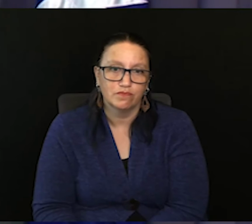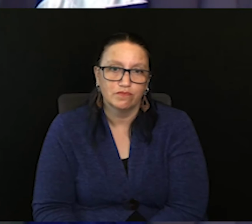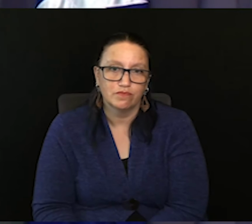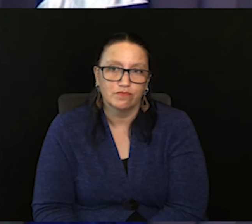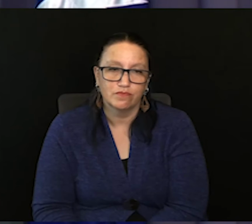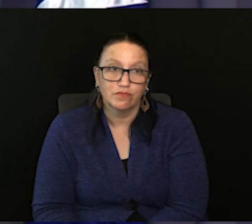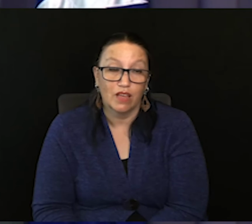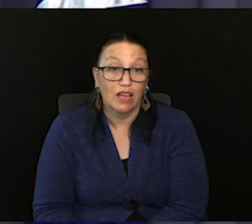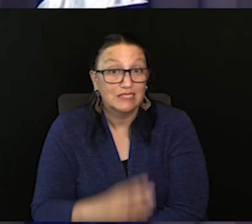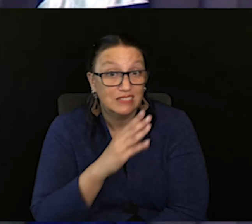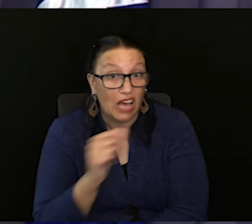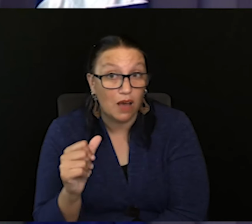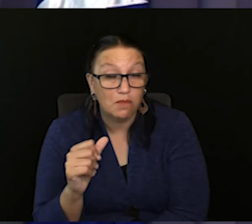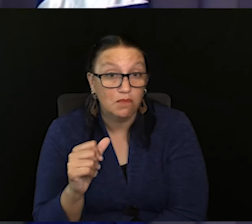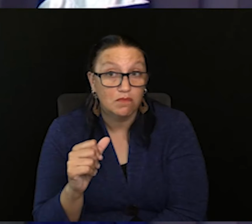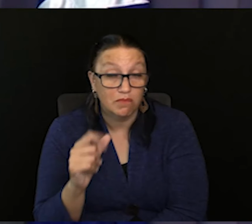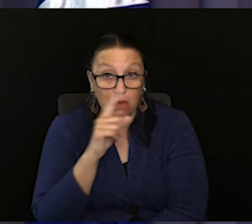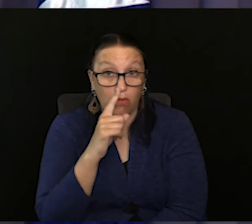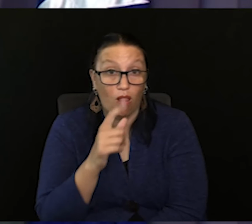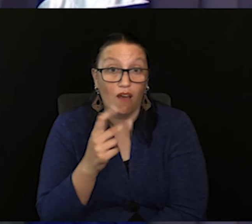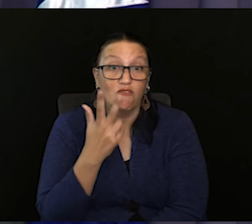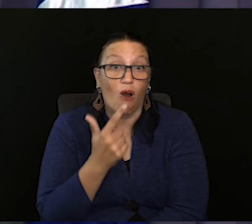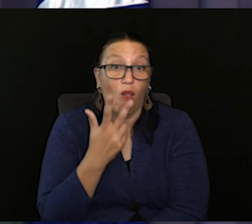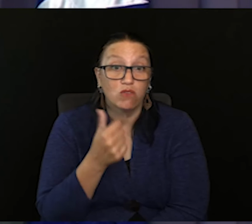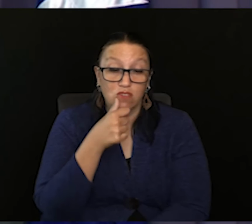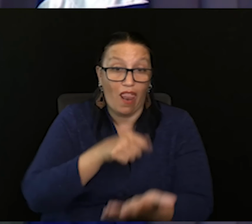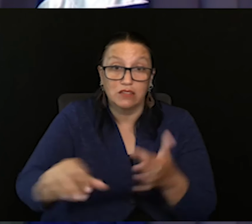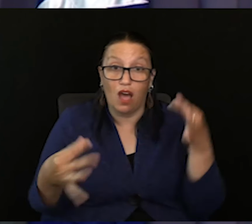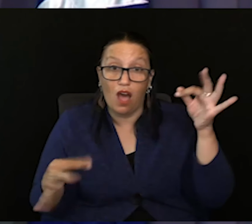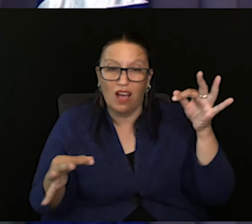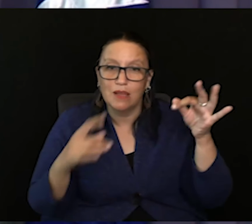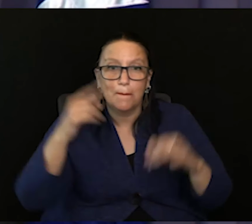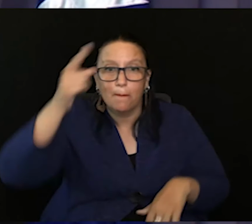We've had comments, we've had issues of falsified letters of approval. That companies can say, "Look, here,